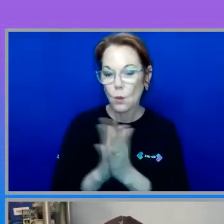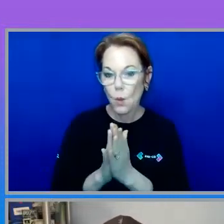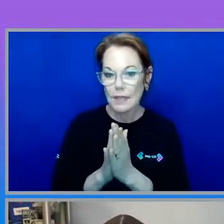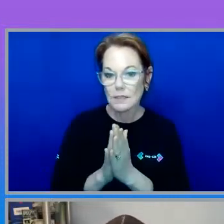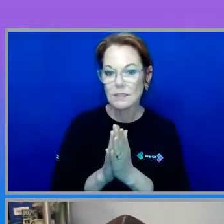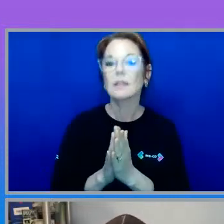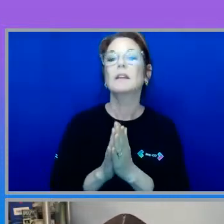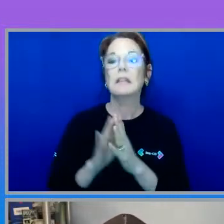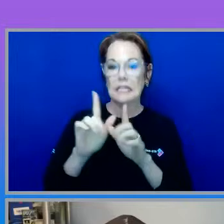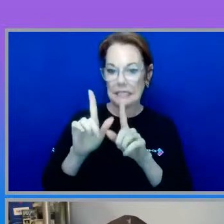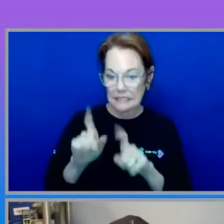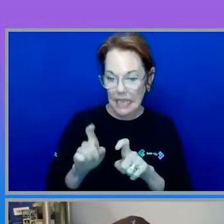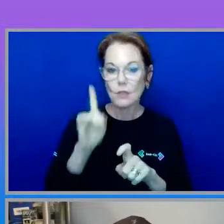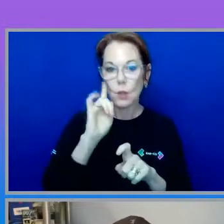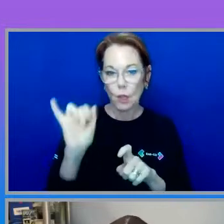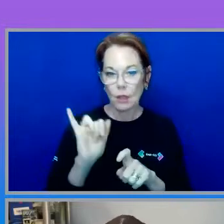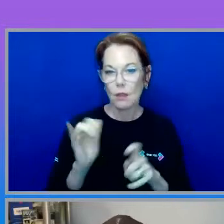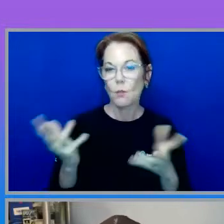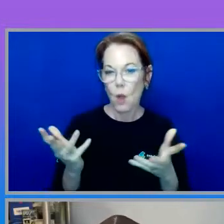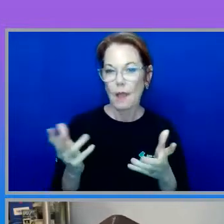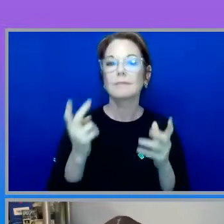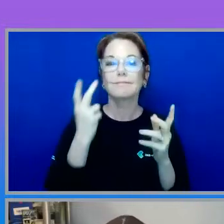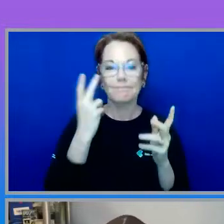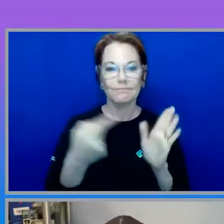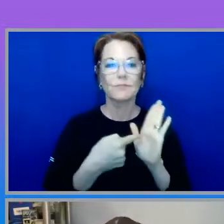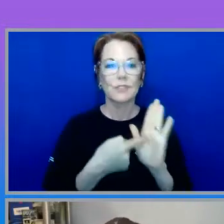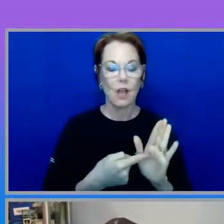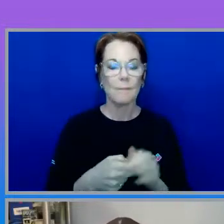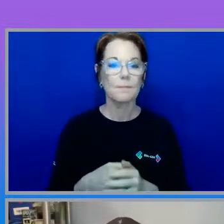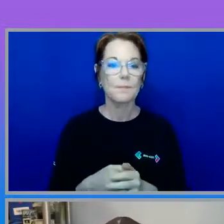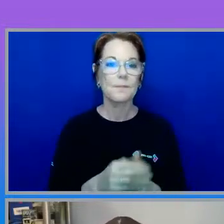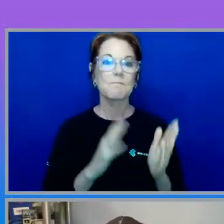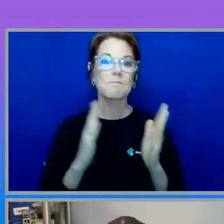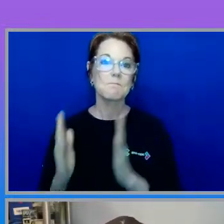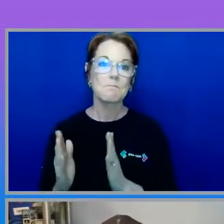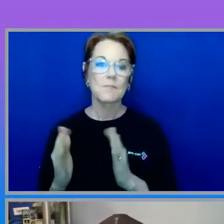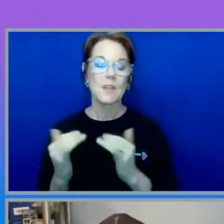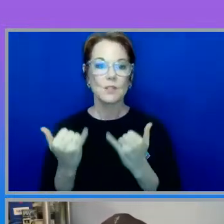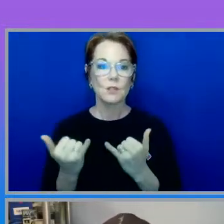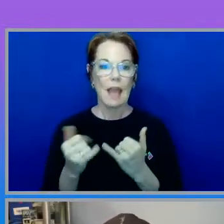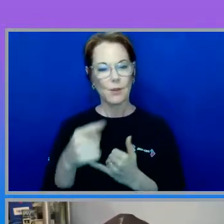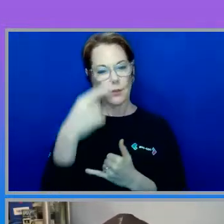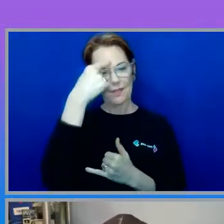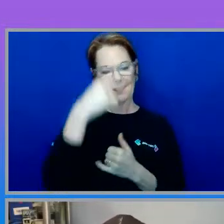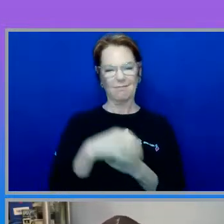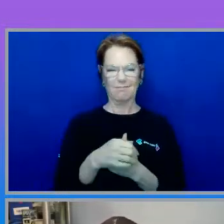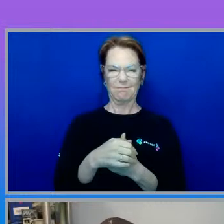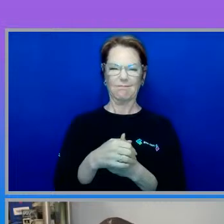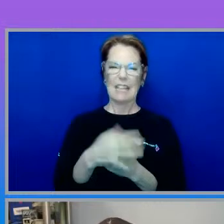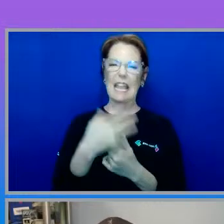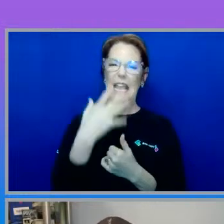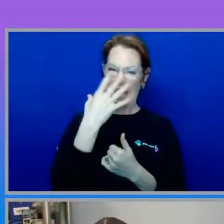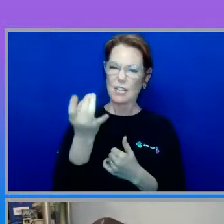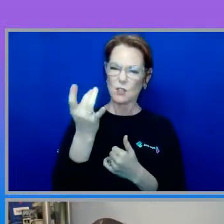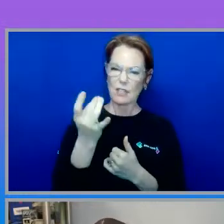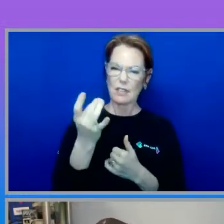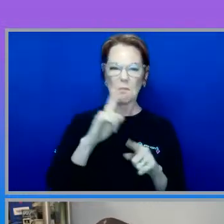request. Now at this point you might be thinking, okay, this is interesting, but do I really need all of those checks in my